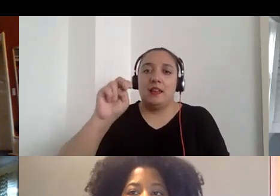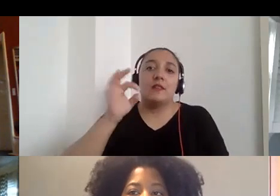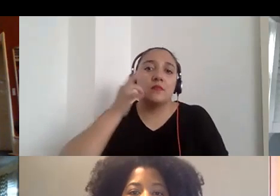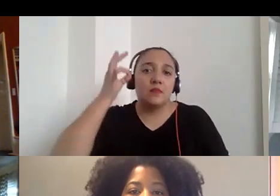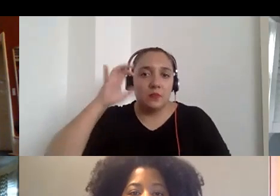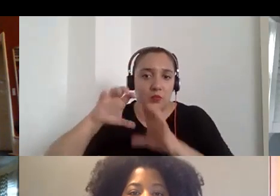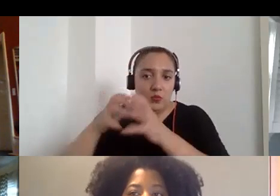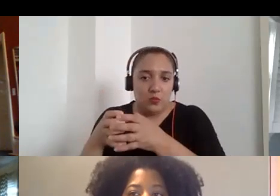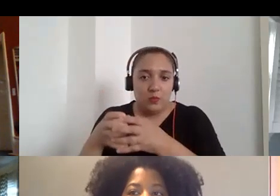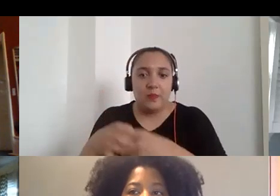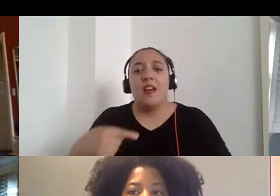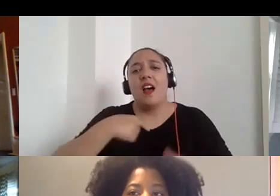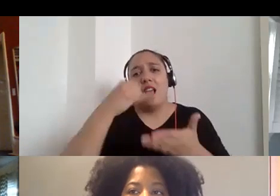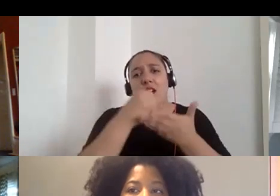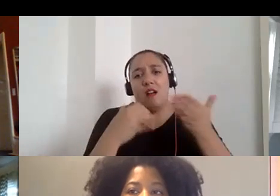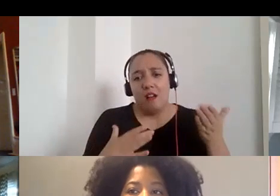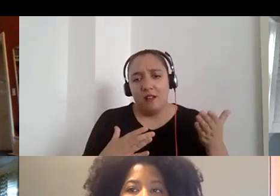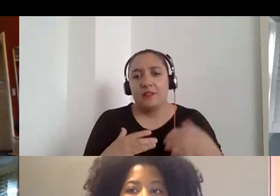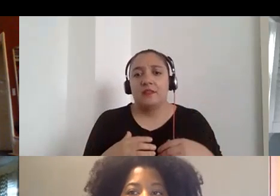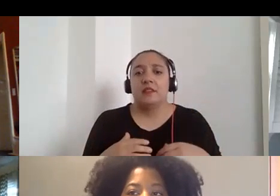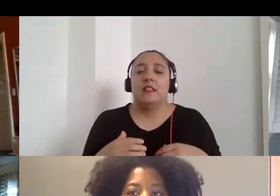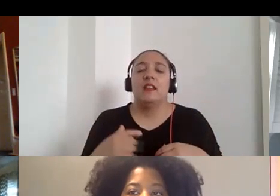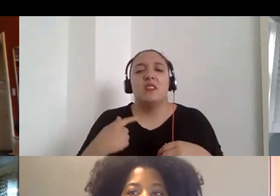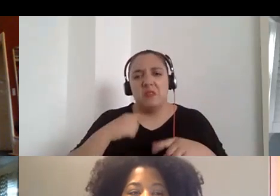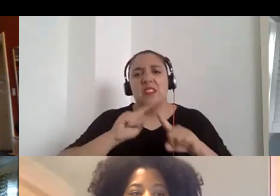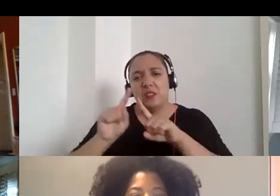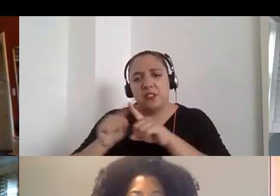I make a lot of animations and use weird cameras